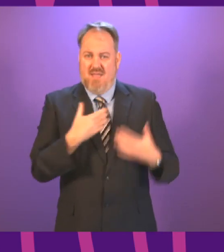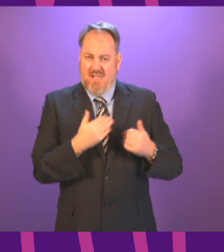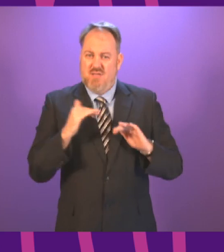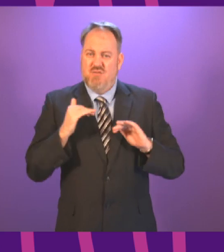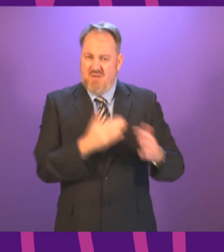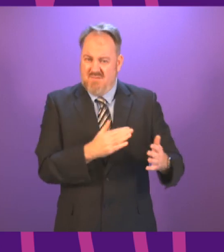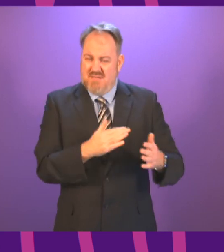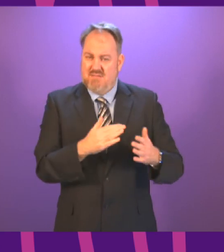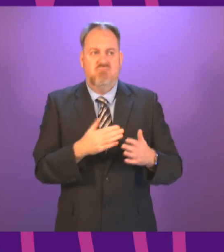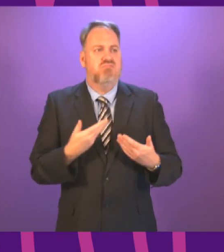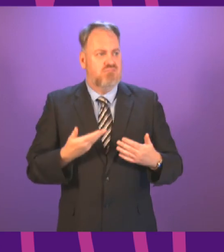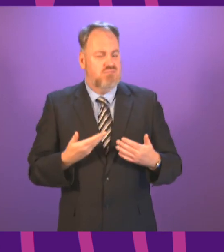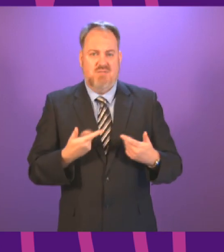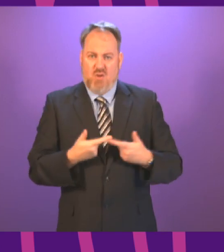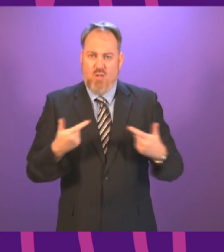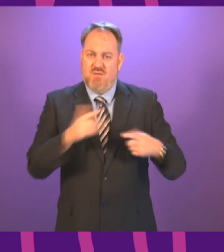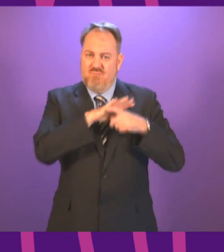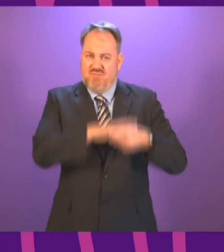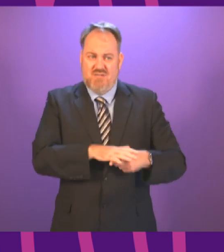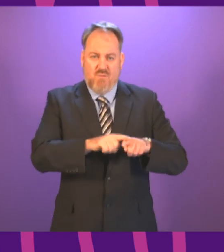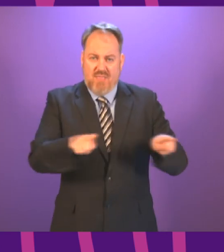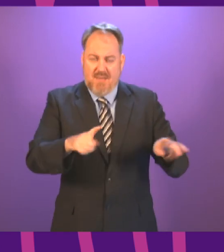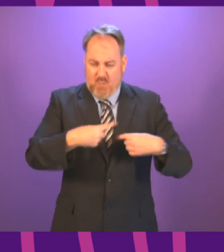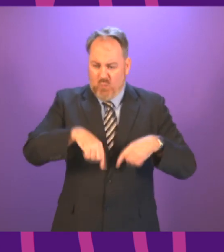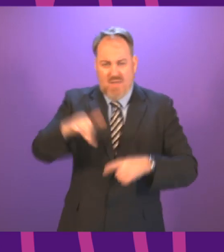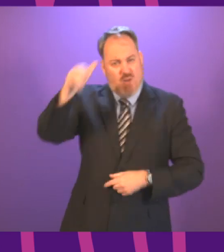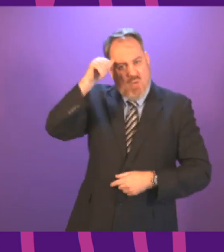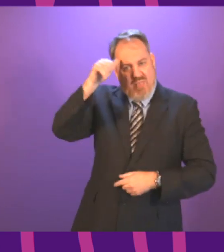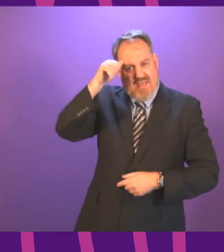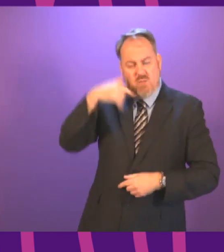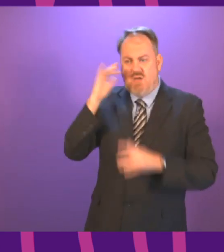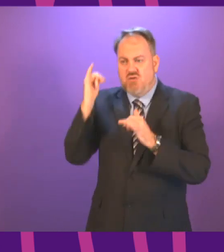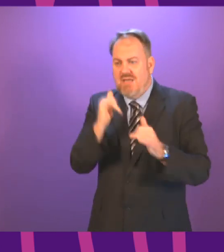that our health service is under intense pressure. The health secretary and I look closely at